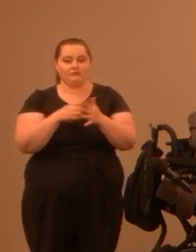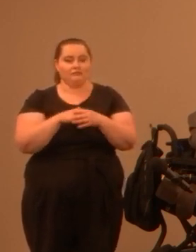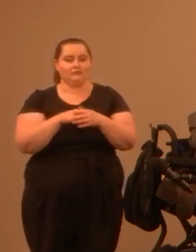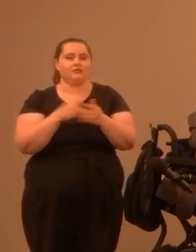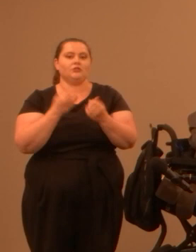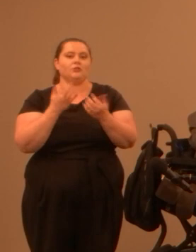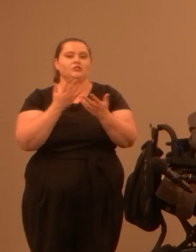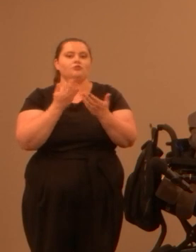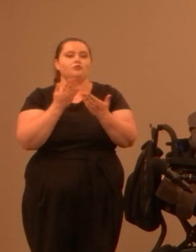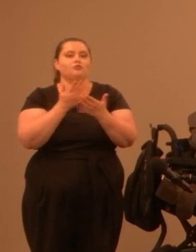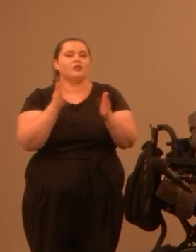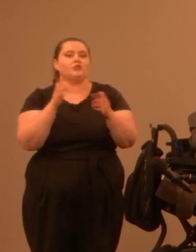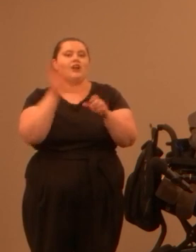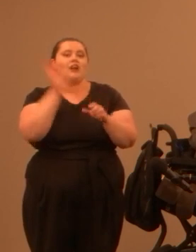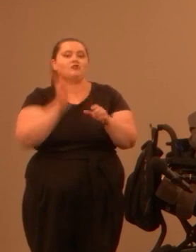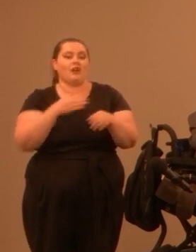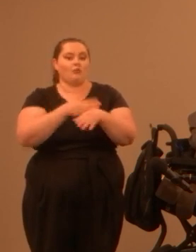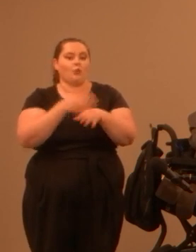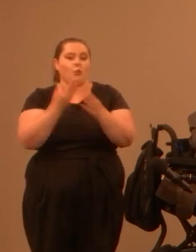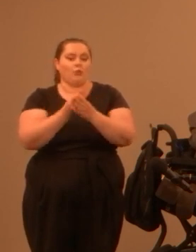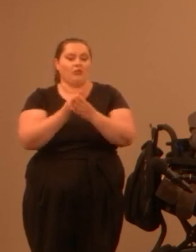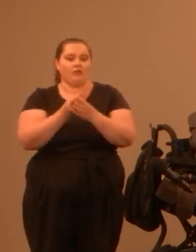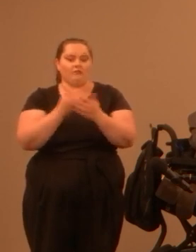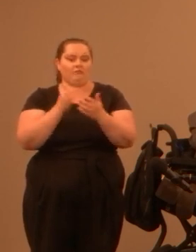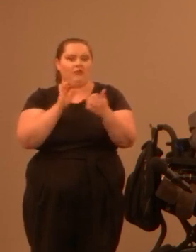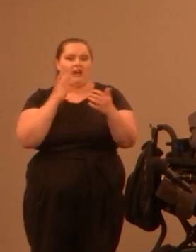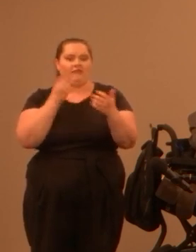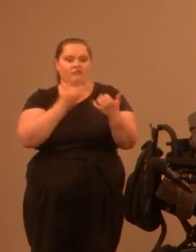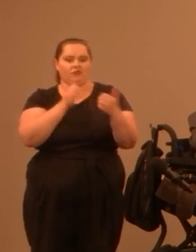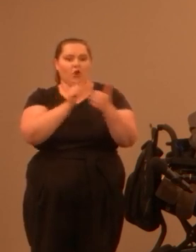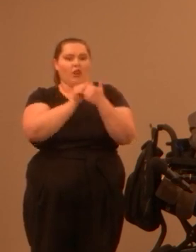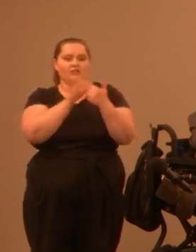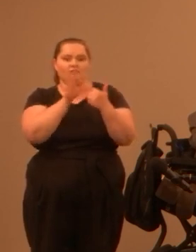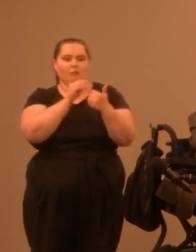the fact that I have colleagues that I work with from right across the world in